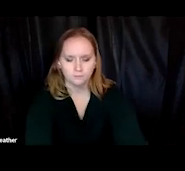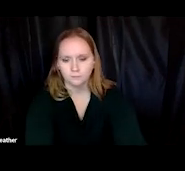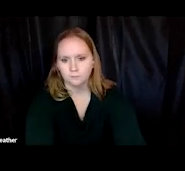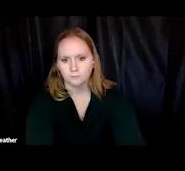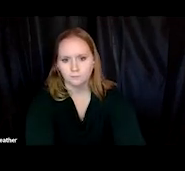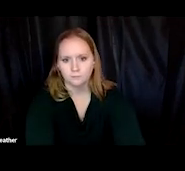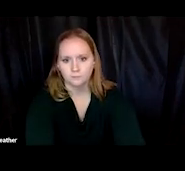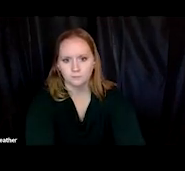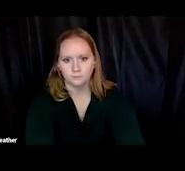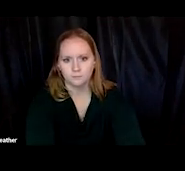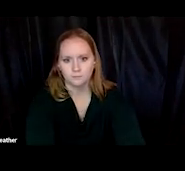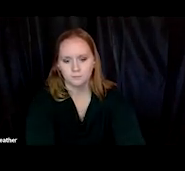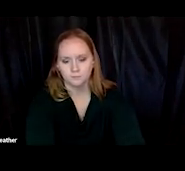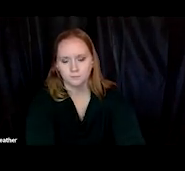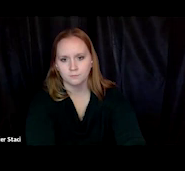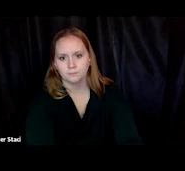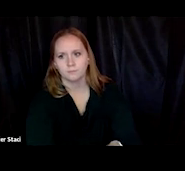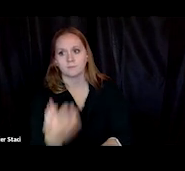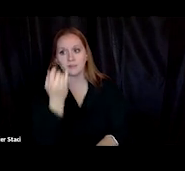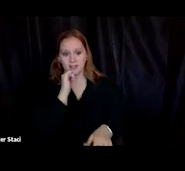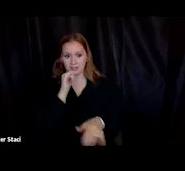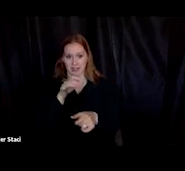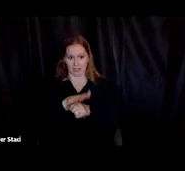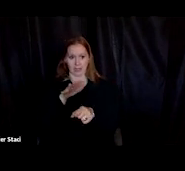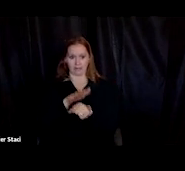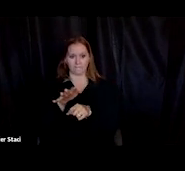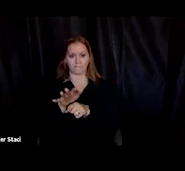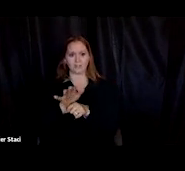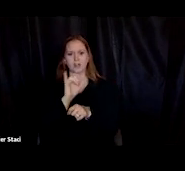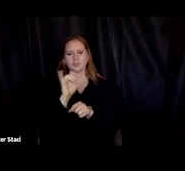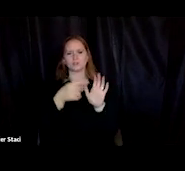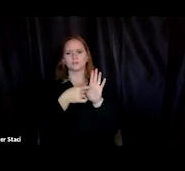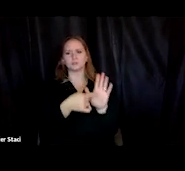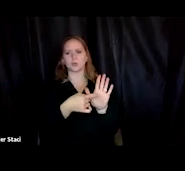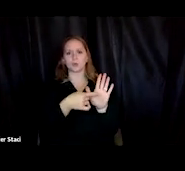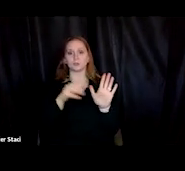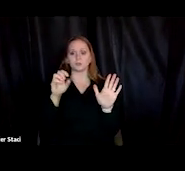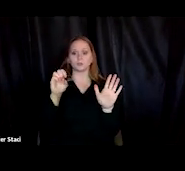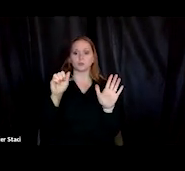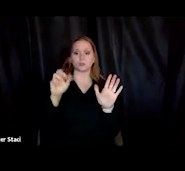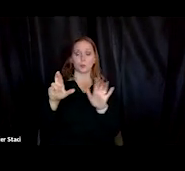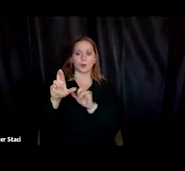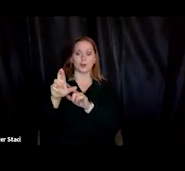And if that wasn't enough for you, I also wanna point out that SOAR works. So what you see listed here